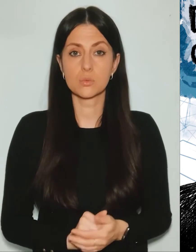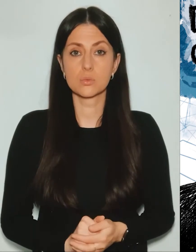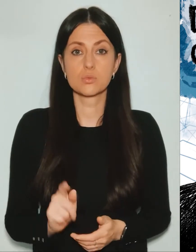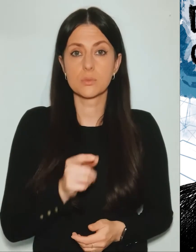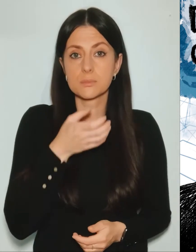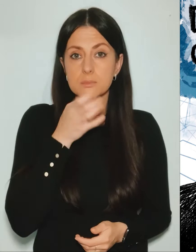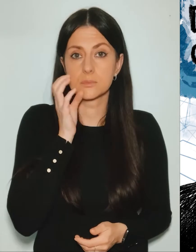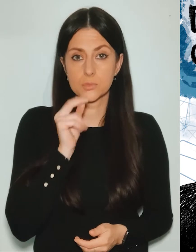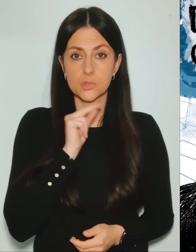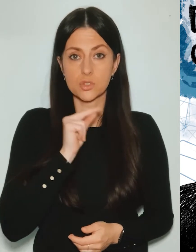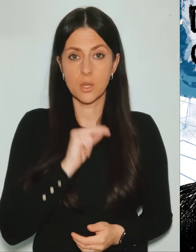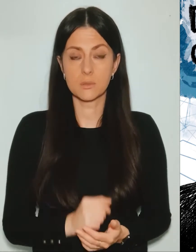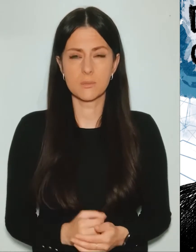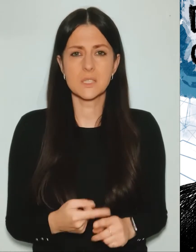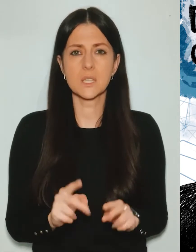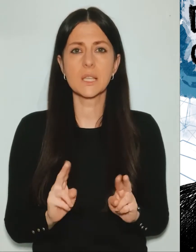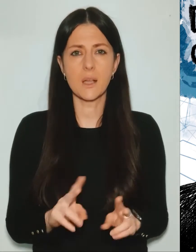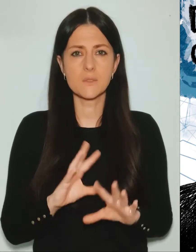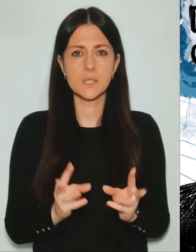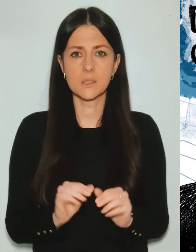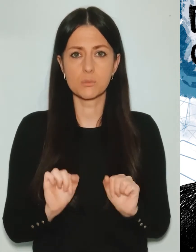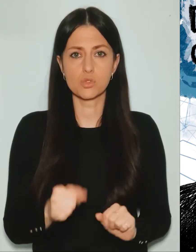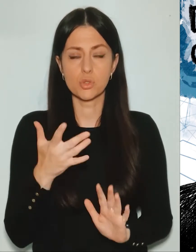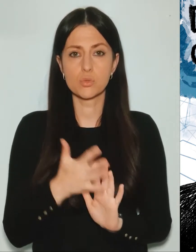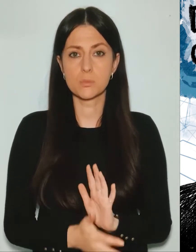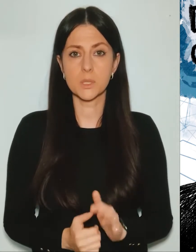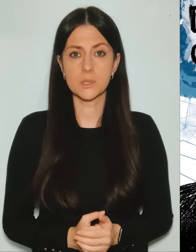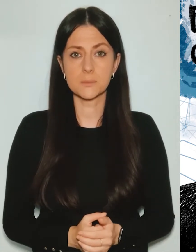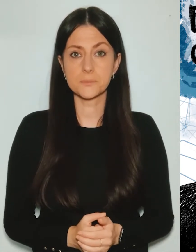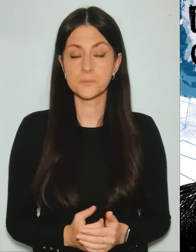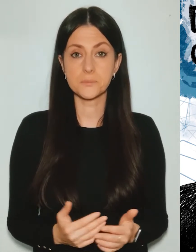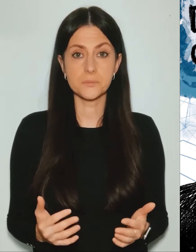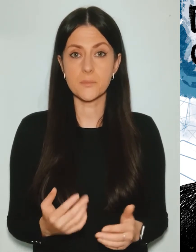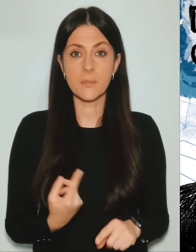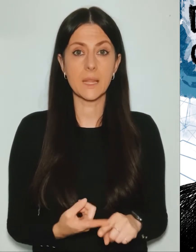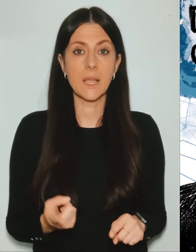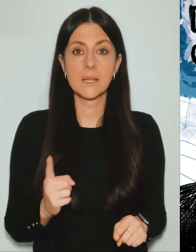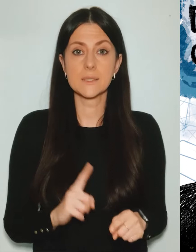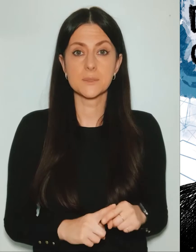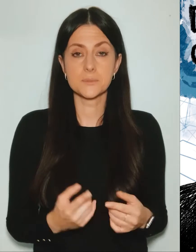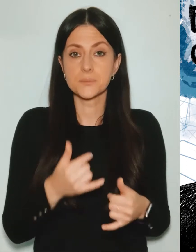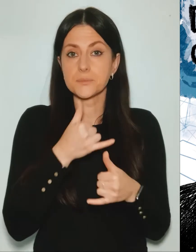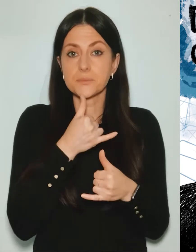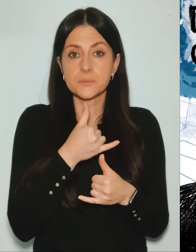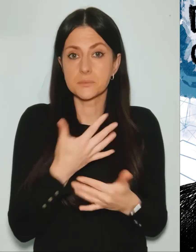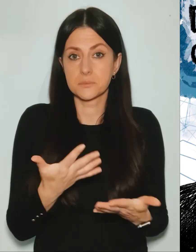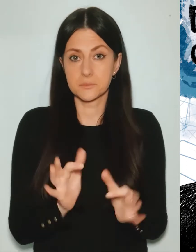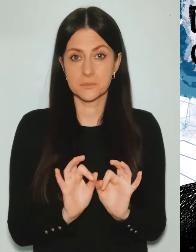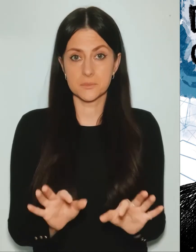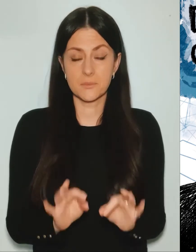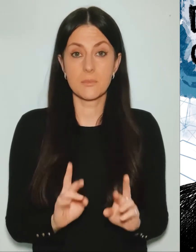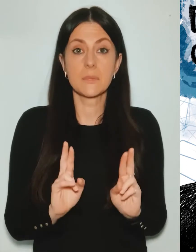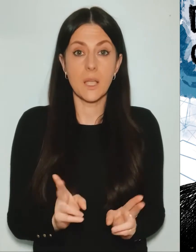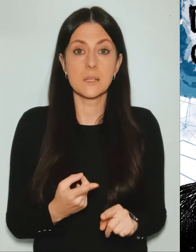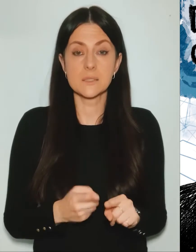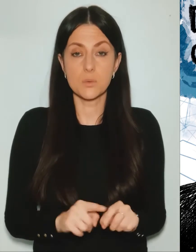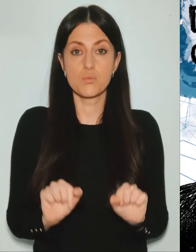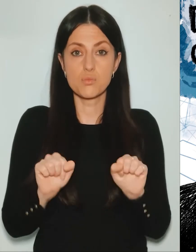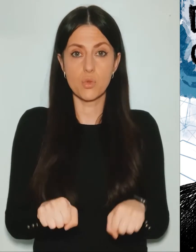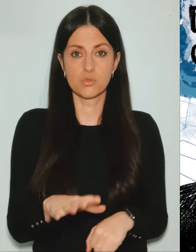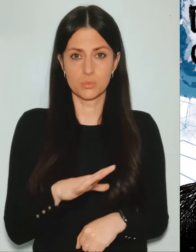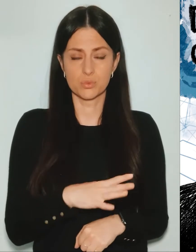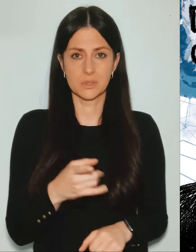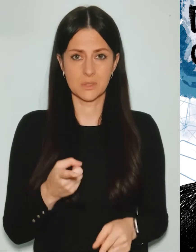How can this be understood at all? It does not lend itself to any explanation of how this can be a reality in our times.